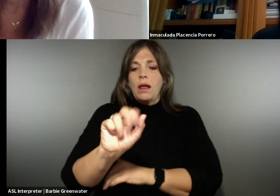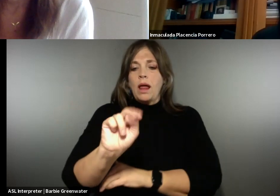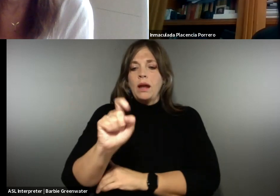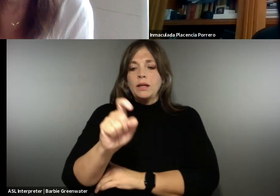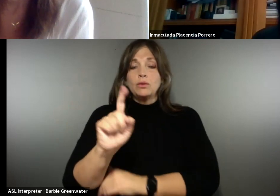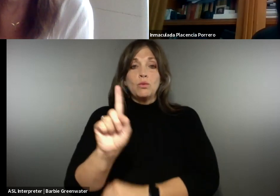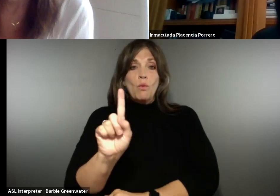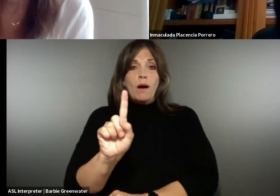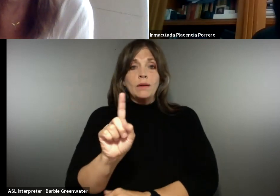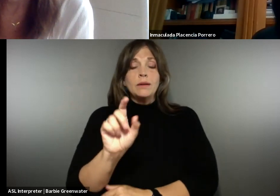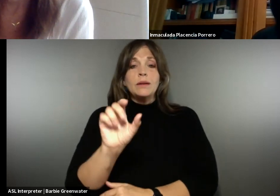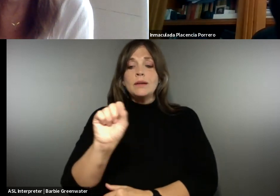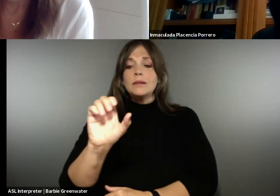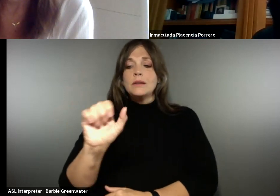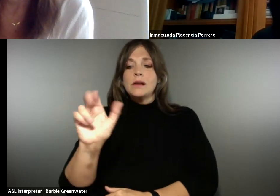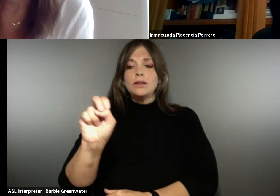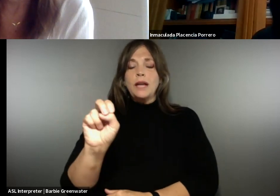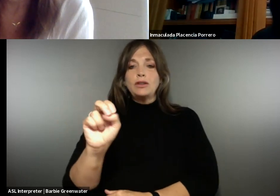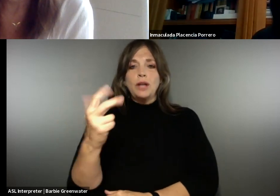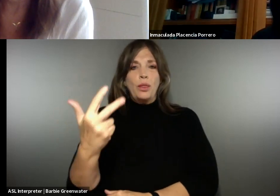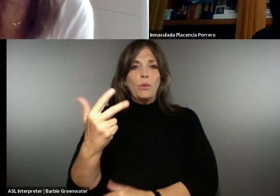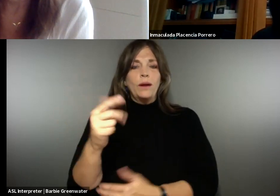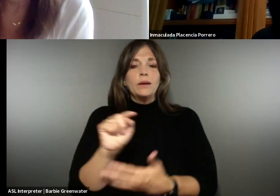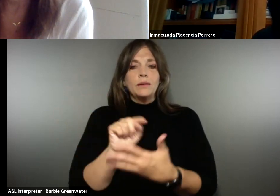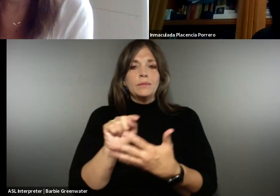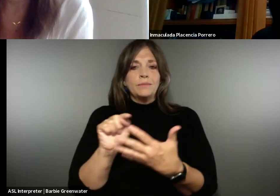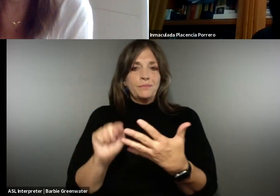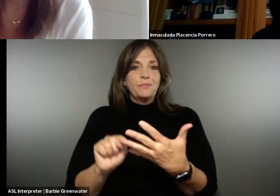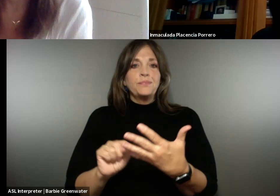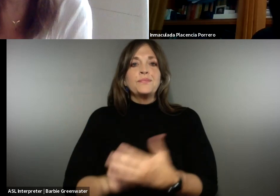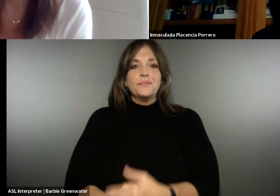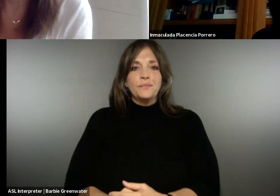, the requirements for services are in Annex